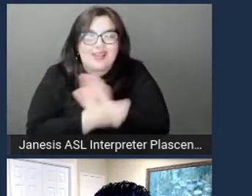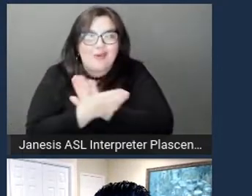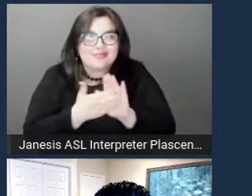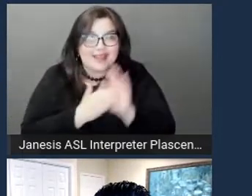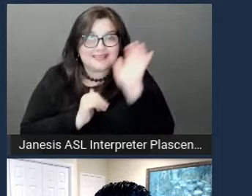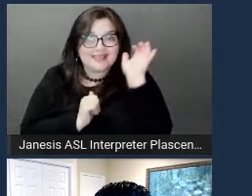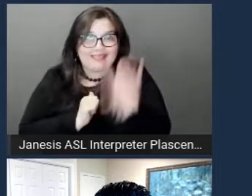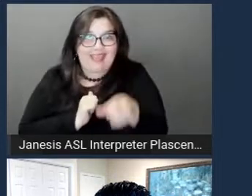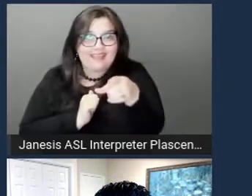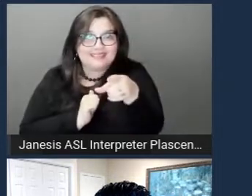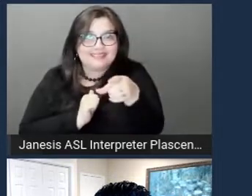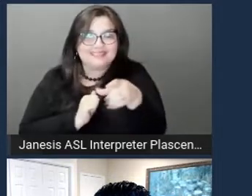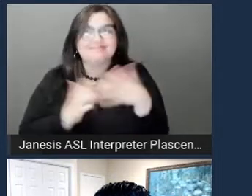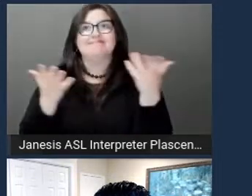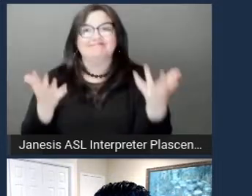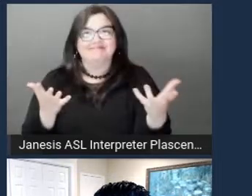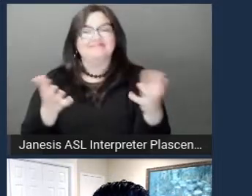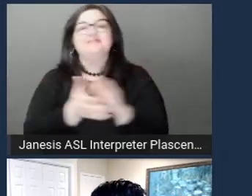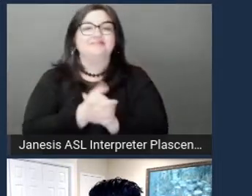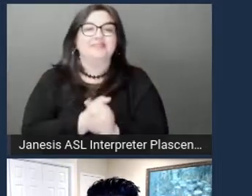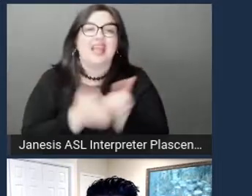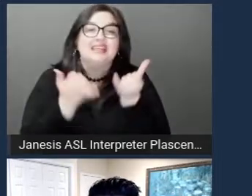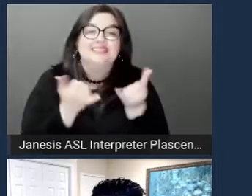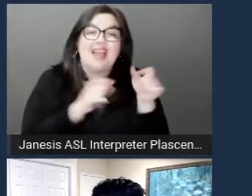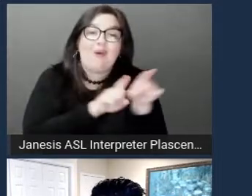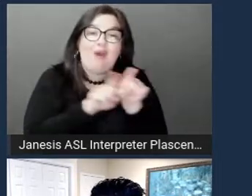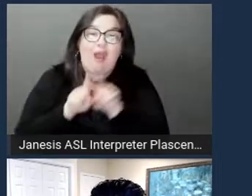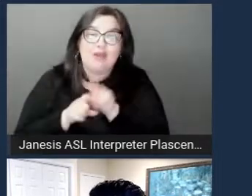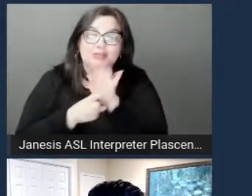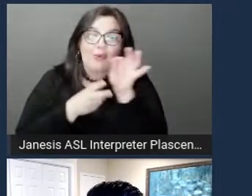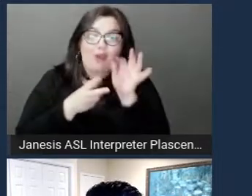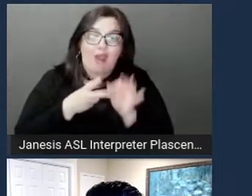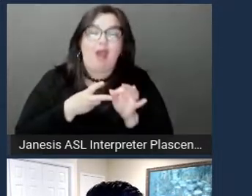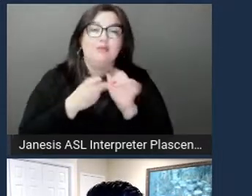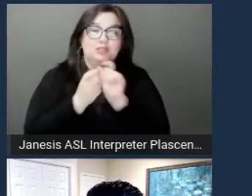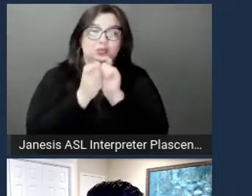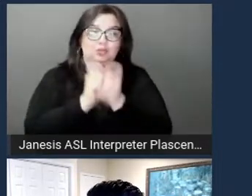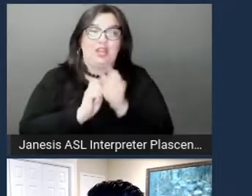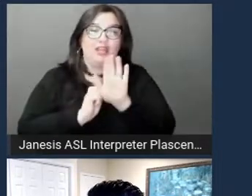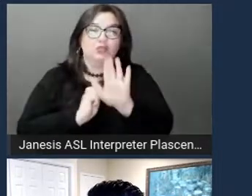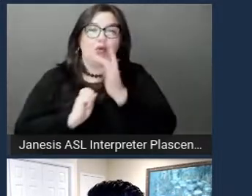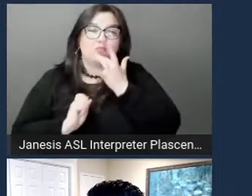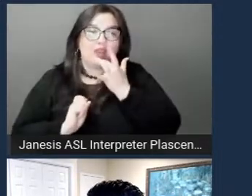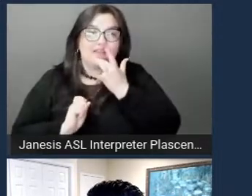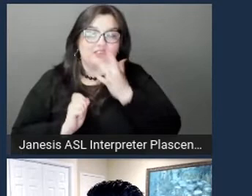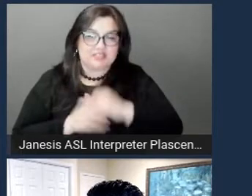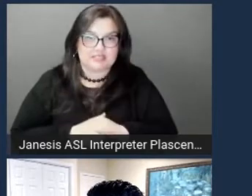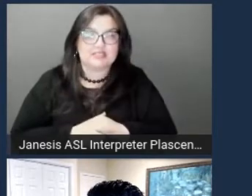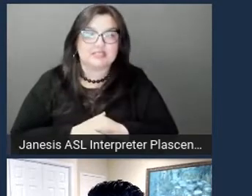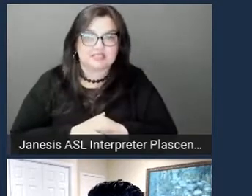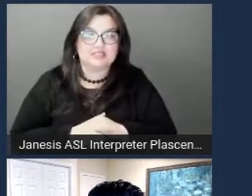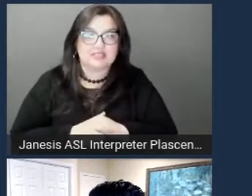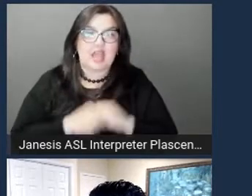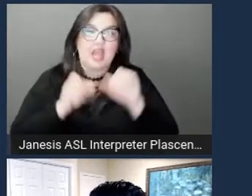Like, so now, you also have an option to change your preference here and then reanalyze your workload.